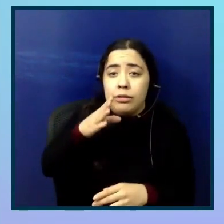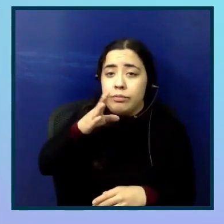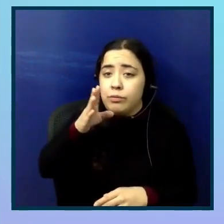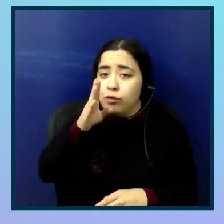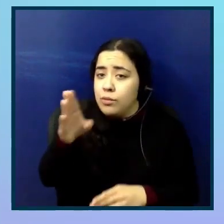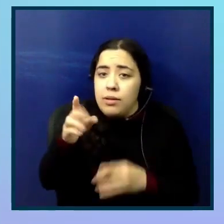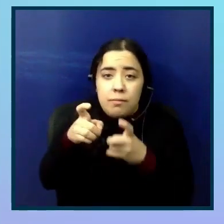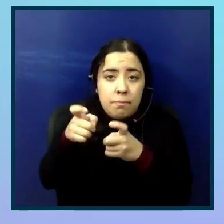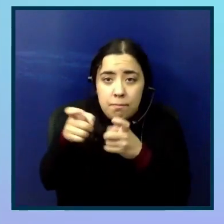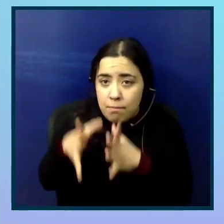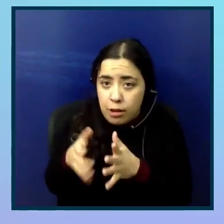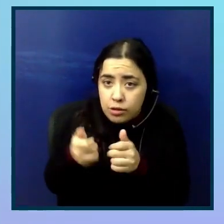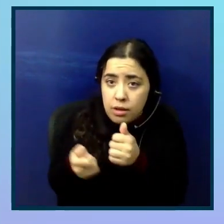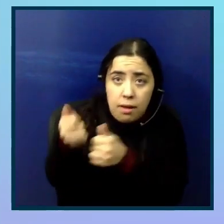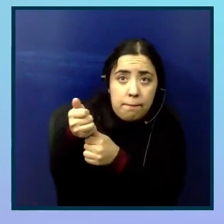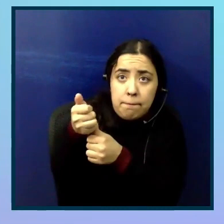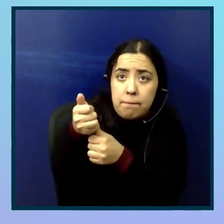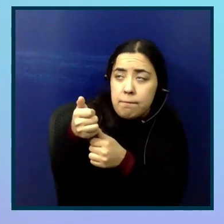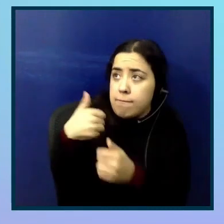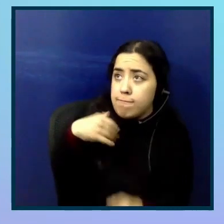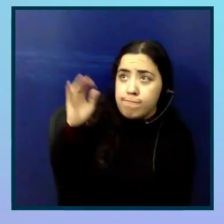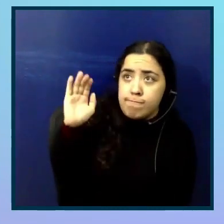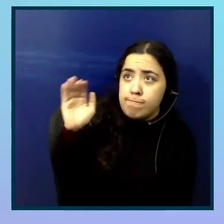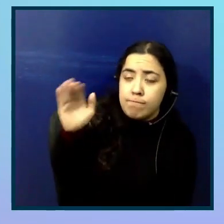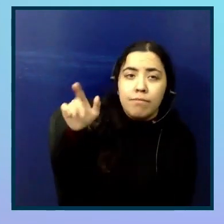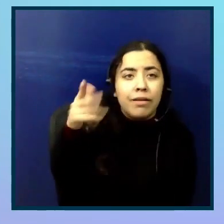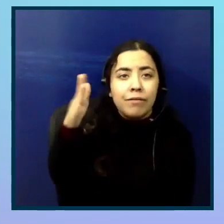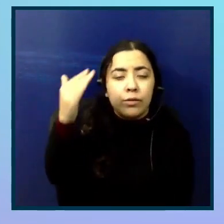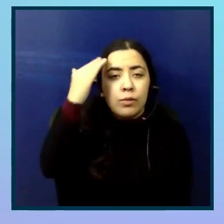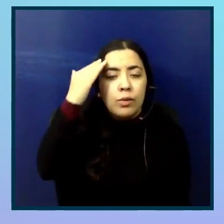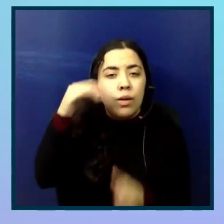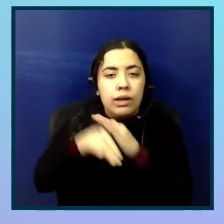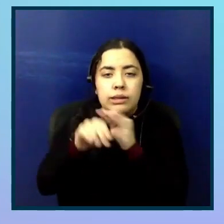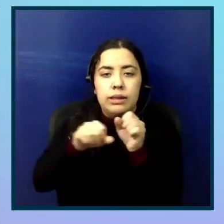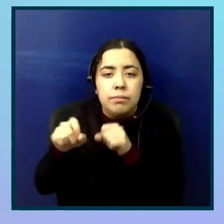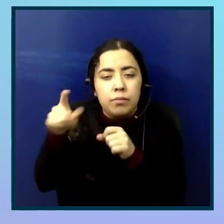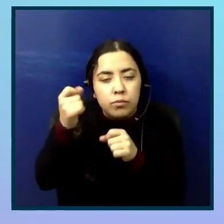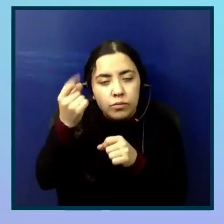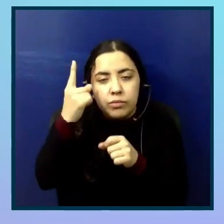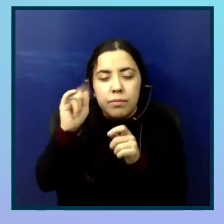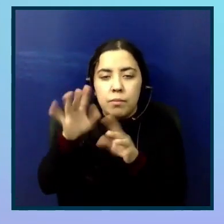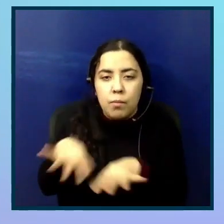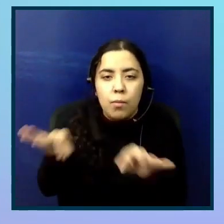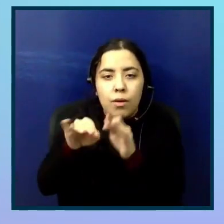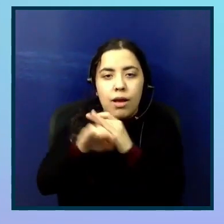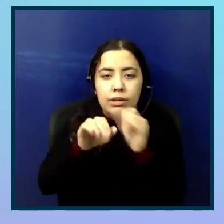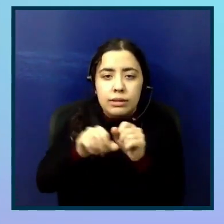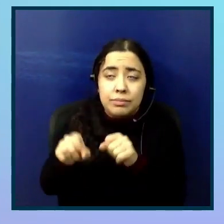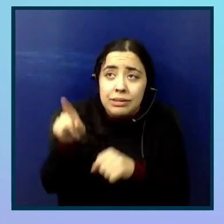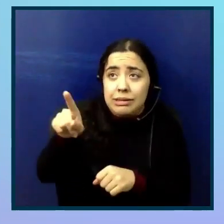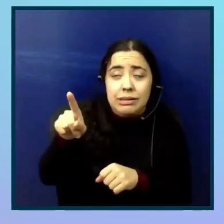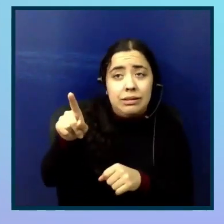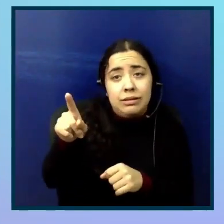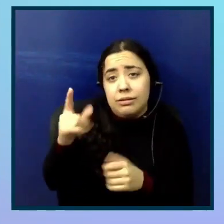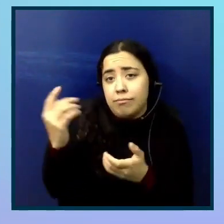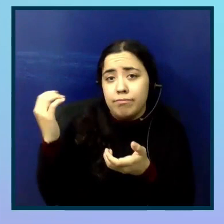who had worked on accessibility before and understood the importance of it. So having him as a key ally was really helpful